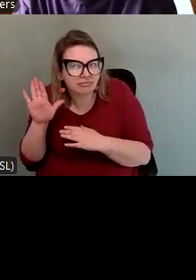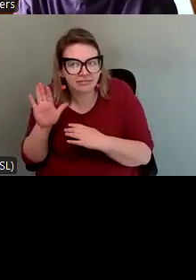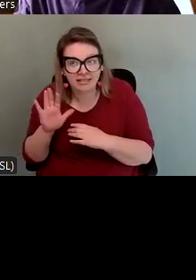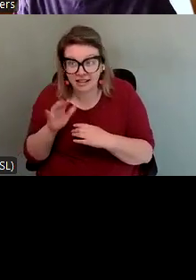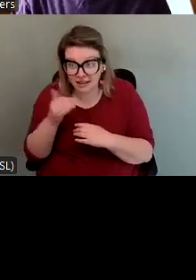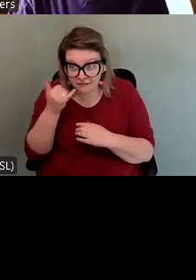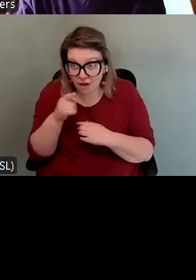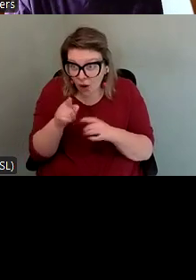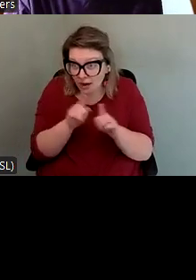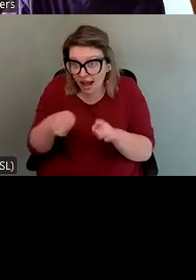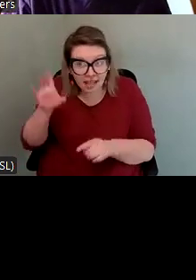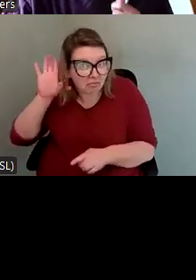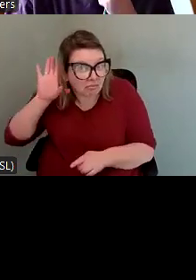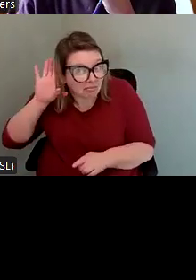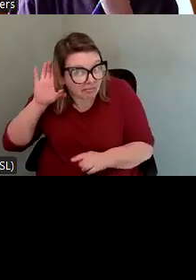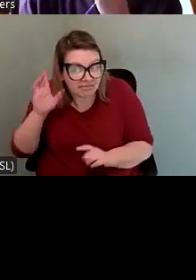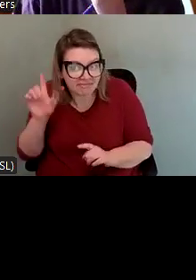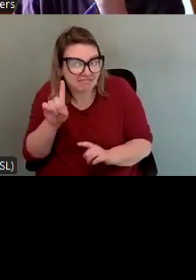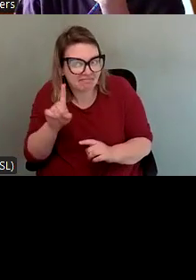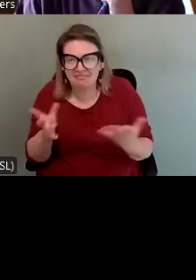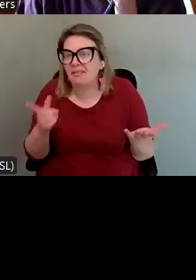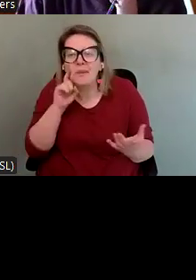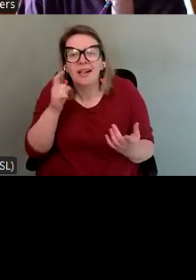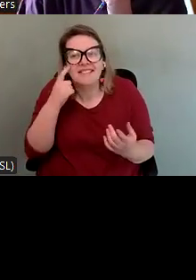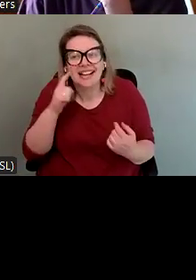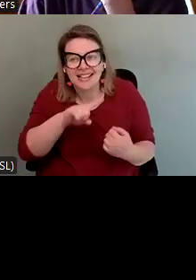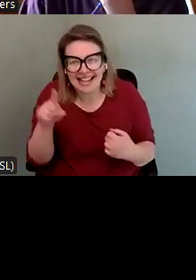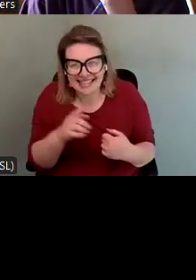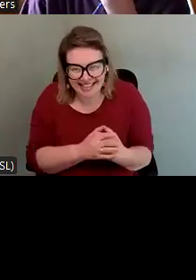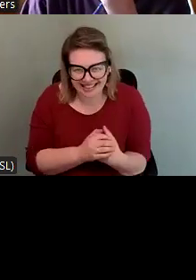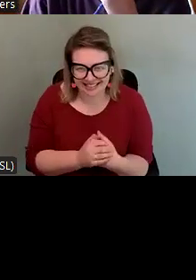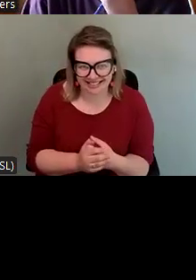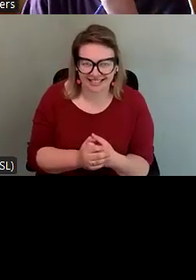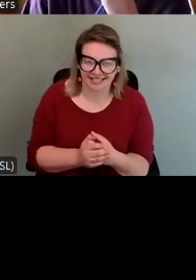Maybe not. We're going to find out. Next section I'm going to talk